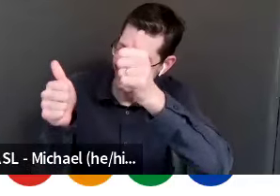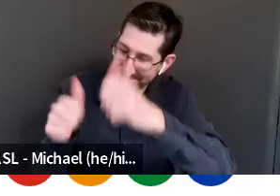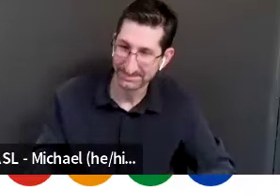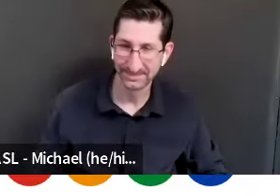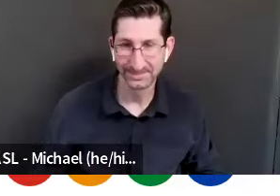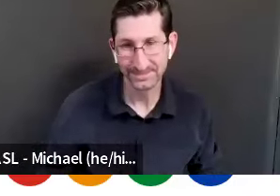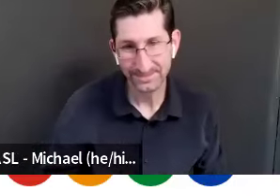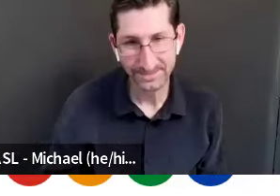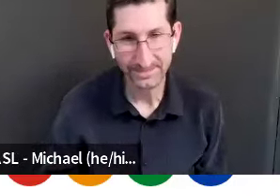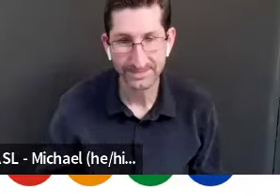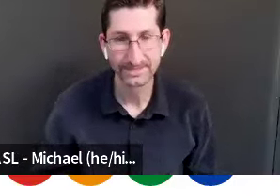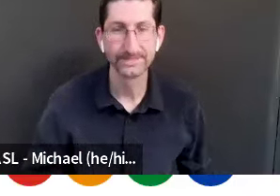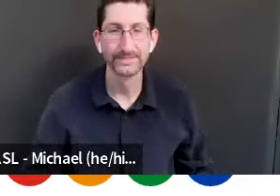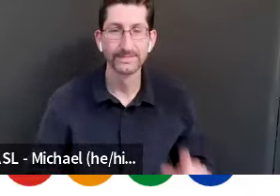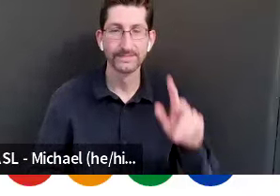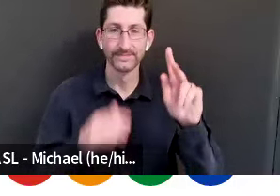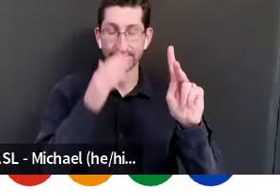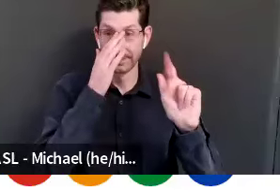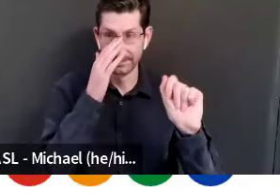THANK YOU FOR JOINING US. YOU'RE WELCOME. TAKE CARE.